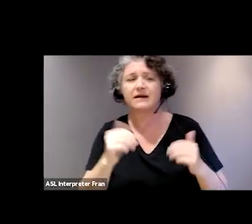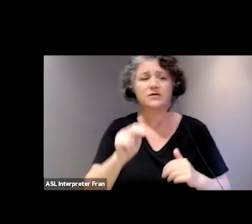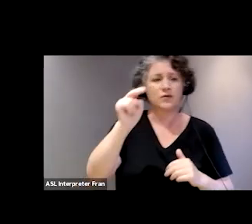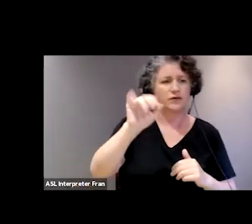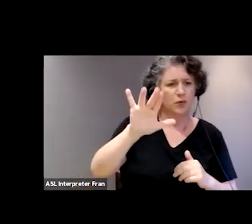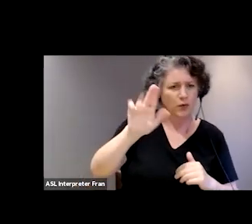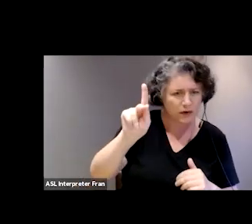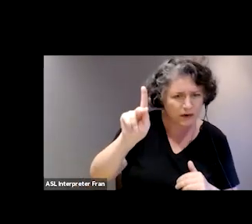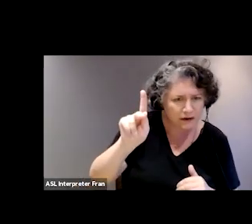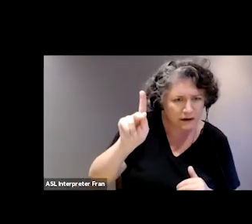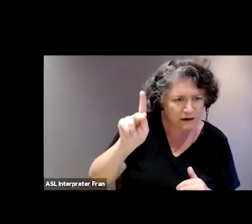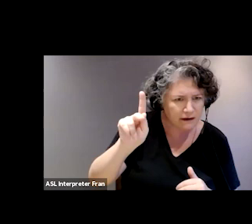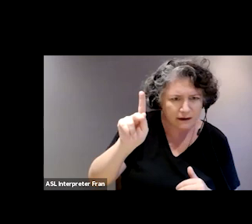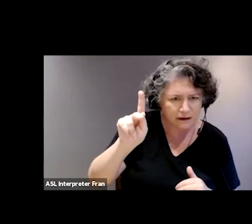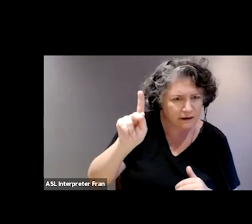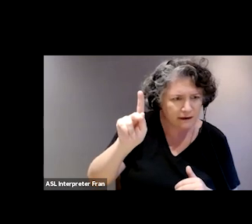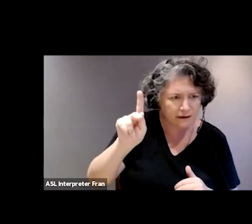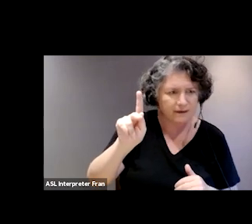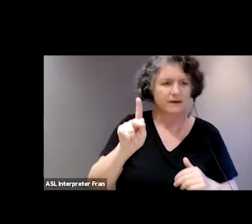autistics, alliance for the equality of blind Canadians, balance for blind adults, the